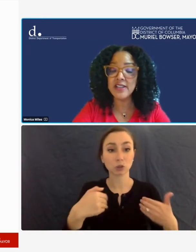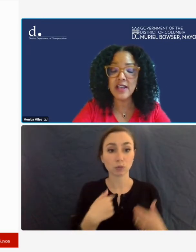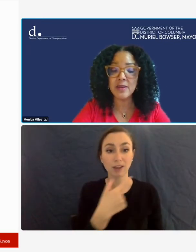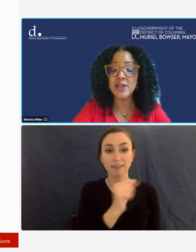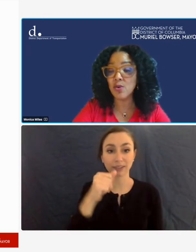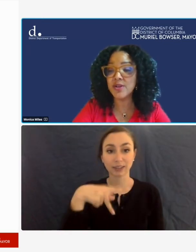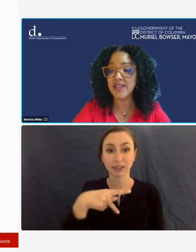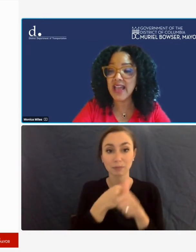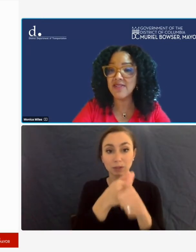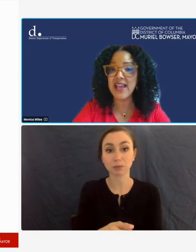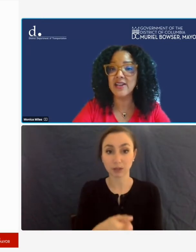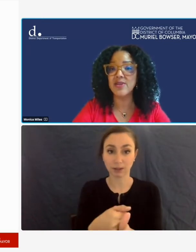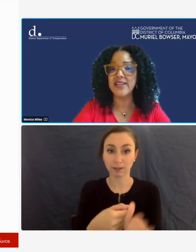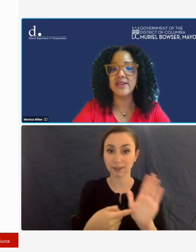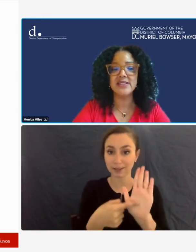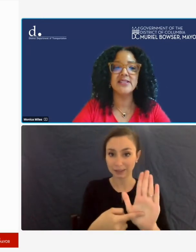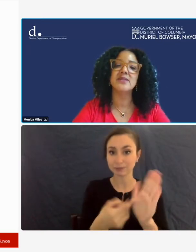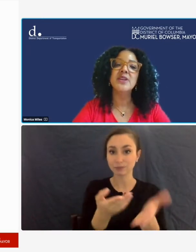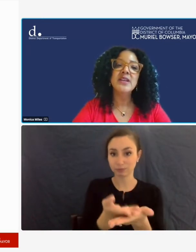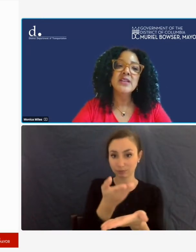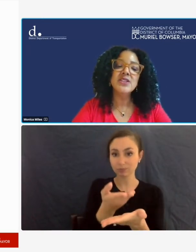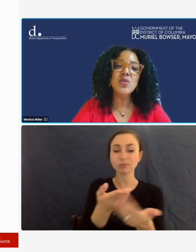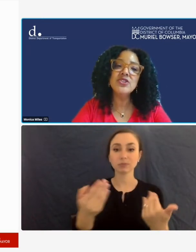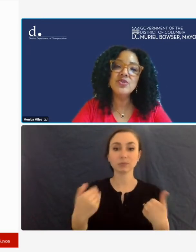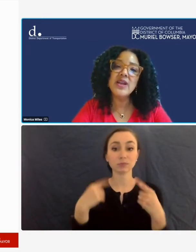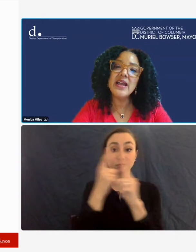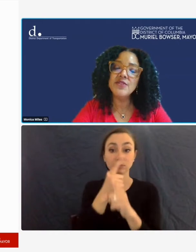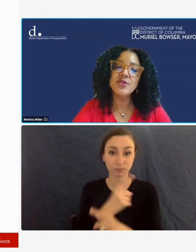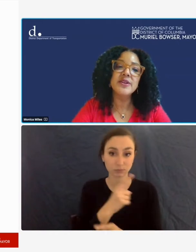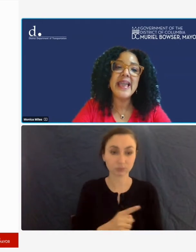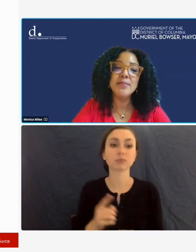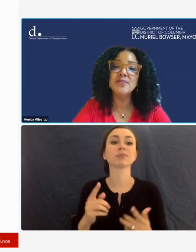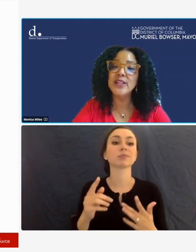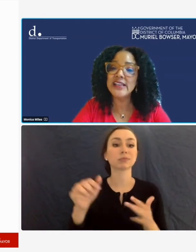in order to have an adequate accounting system so once you have your gaap compliance statement